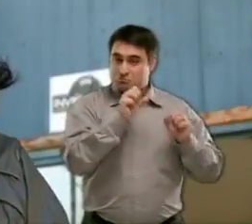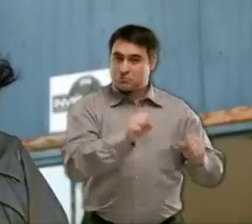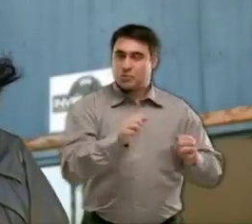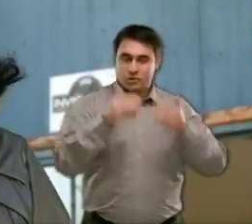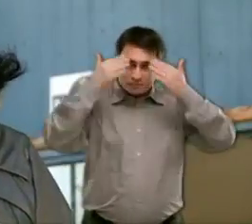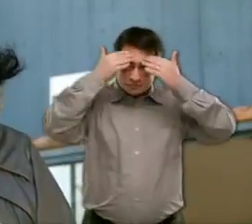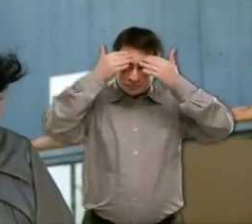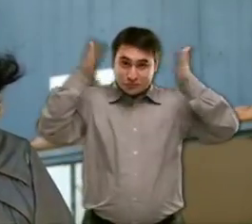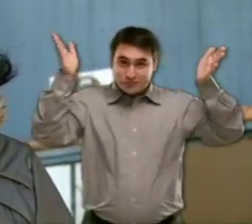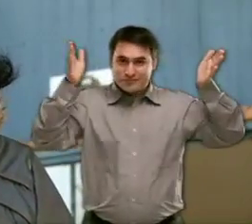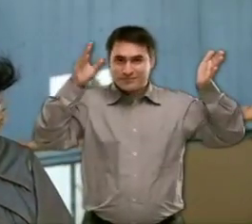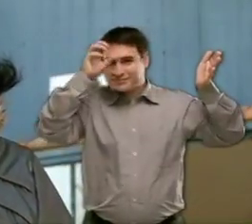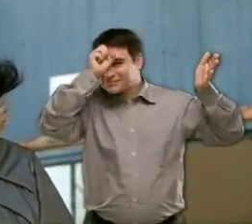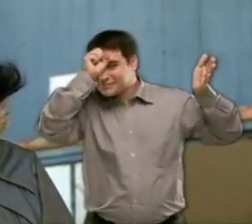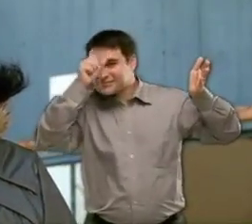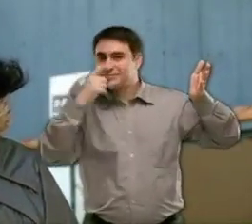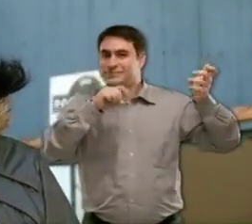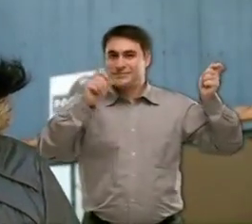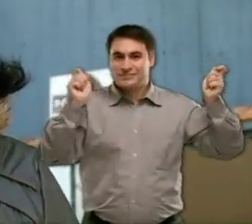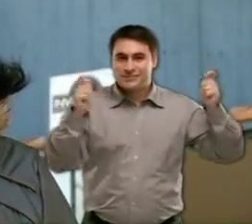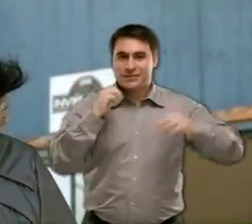more able to participate in the activities the teachers propose.